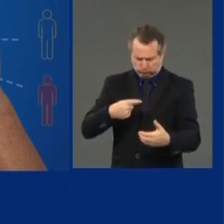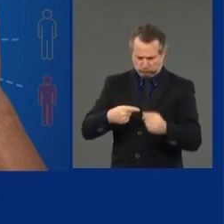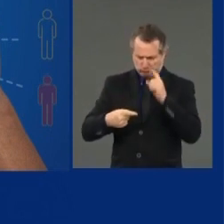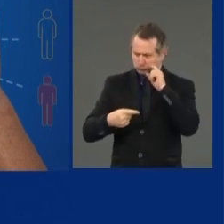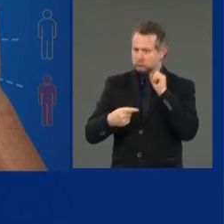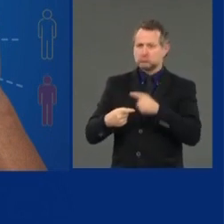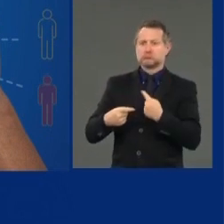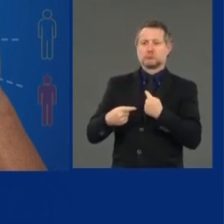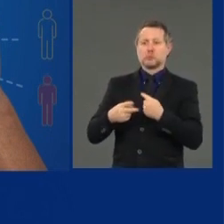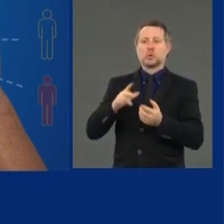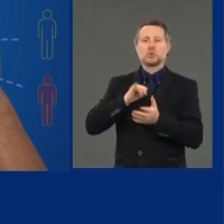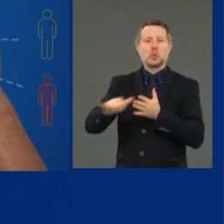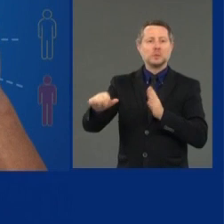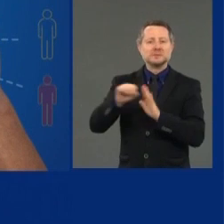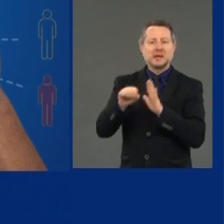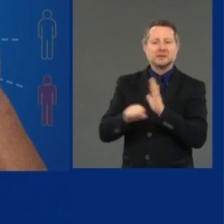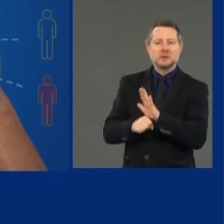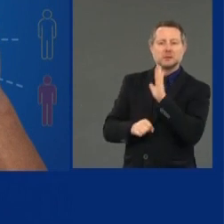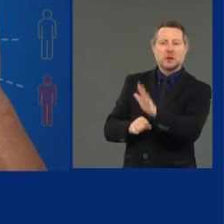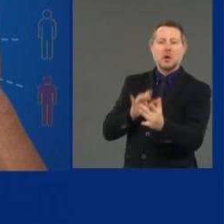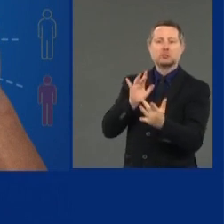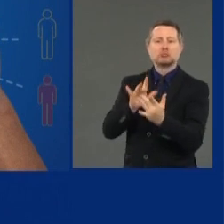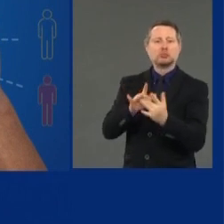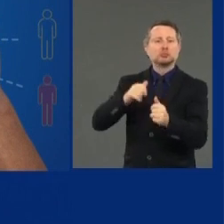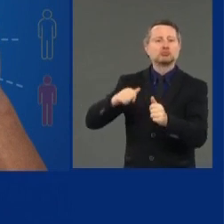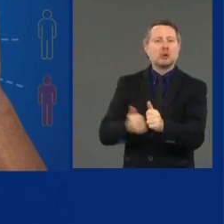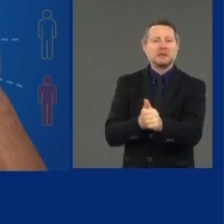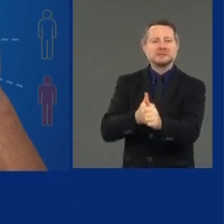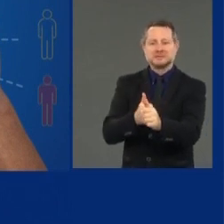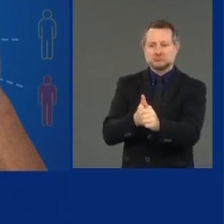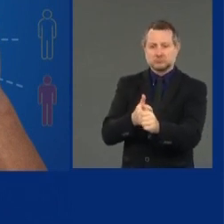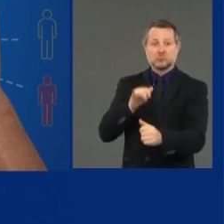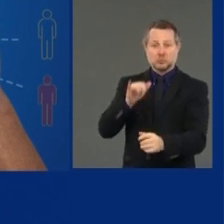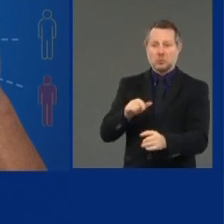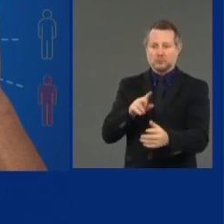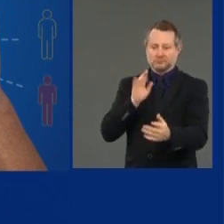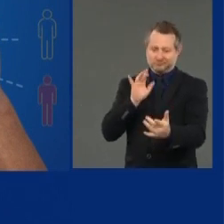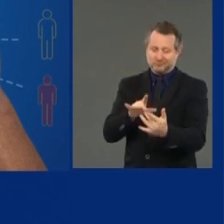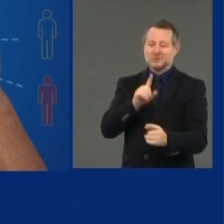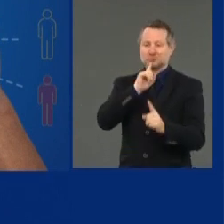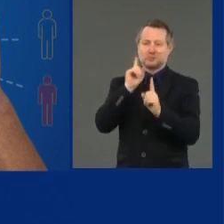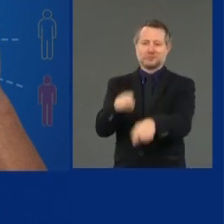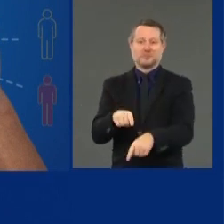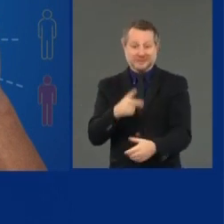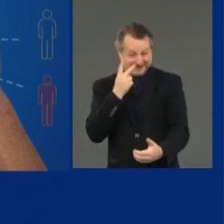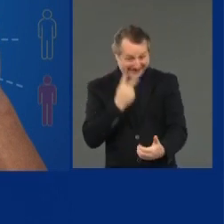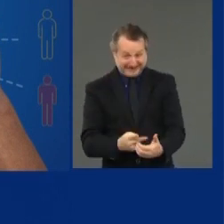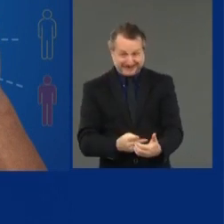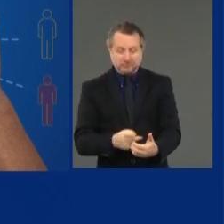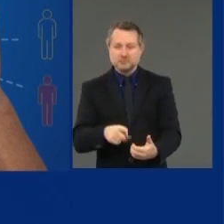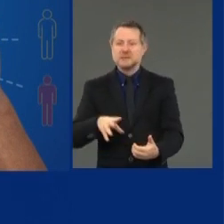THAT IS AN OFFICIAL MESSAGE